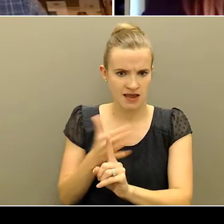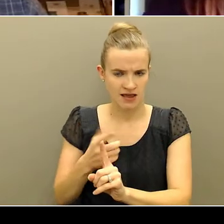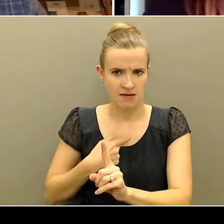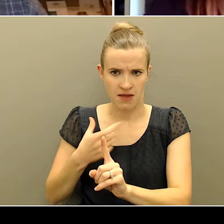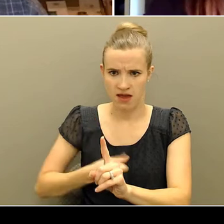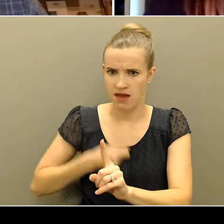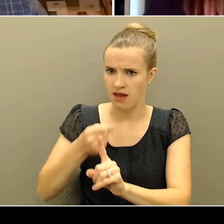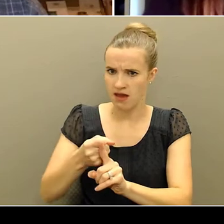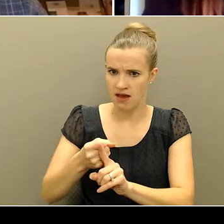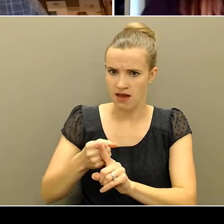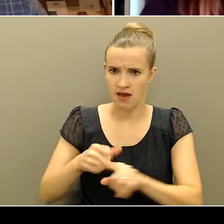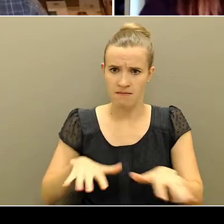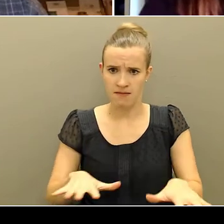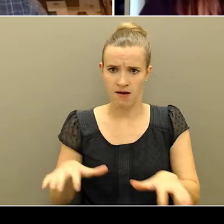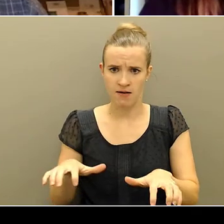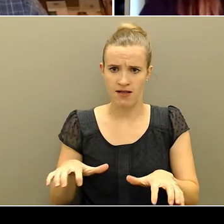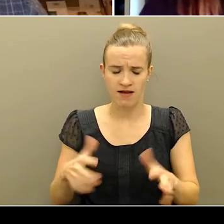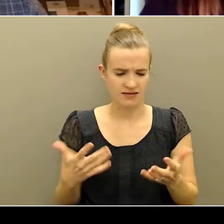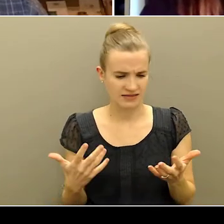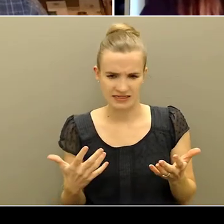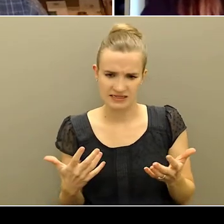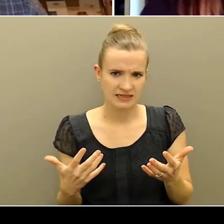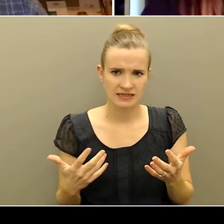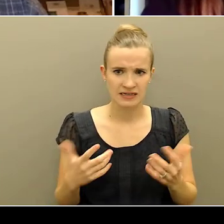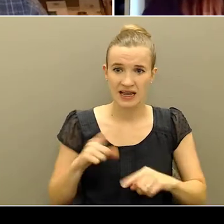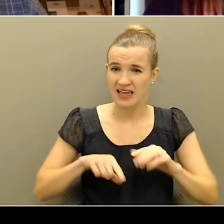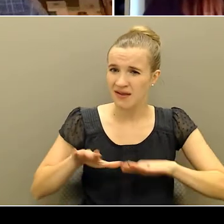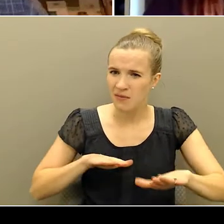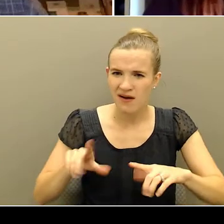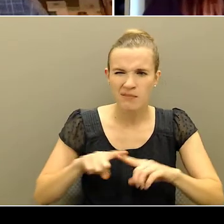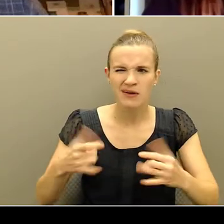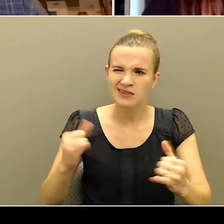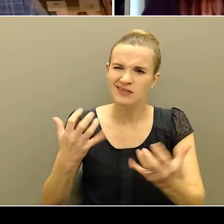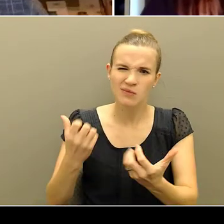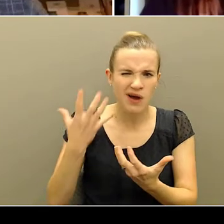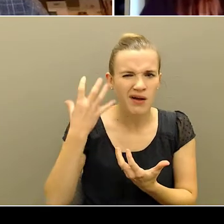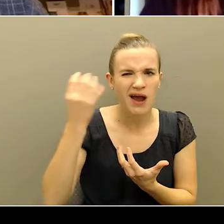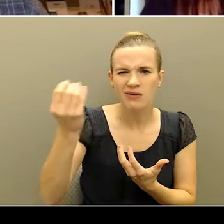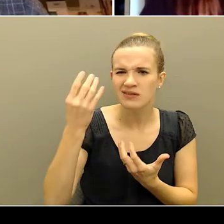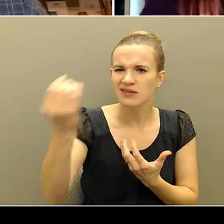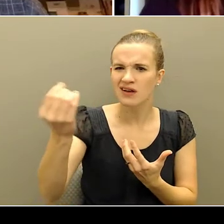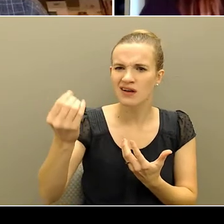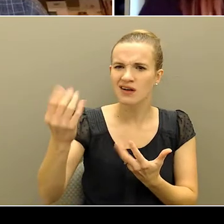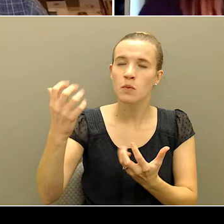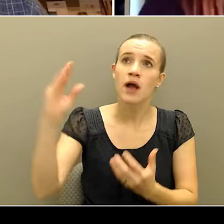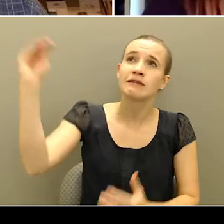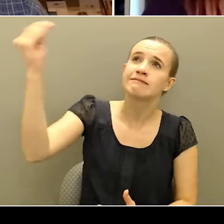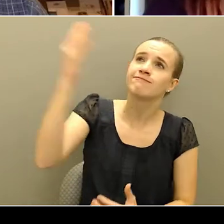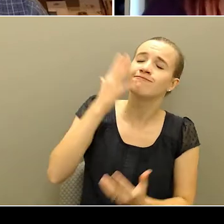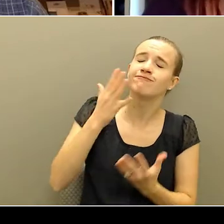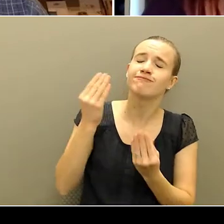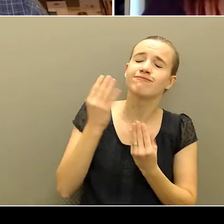still loved the outdoors. I wanted to be outside in the sunshine, you know, and then all those beautiful smells and, you know, I just kept thinking, Okay, so